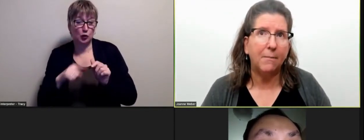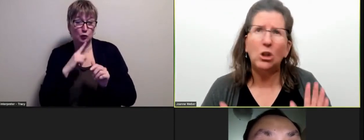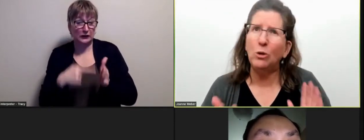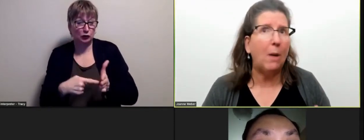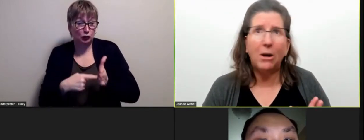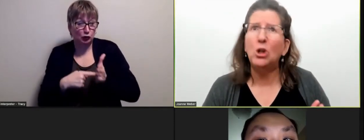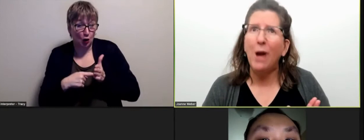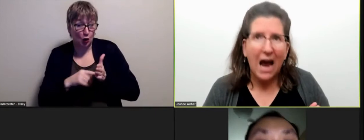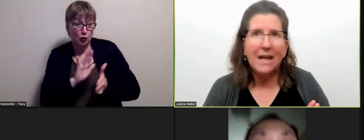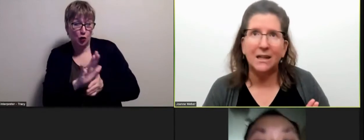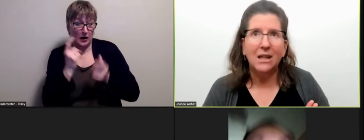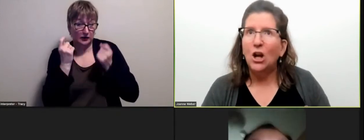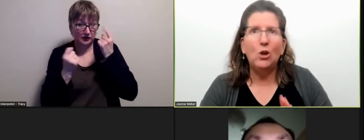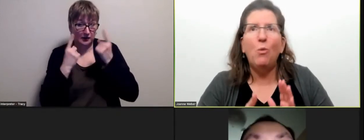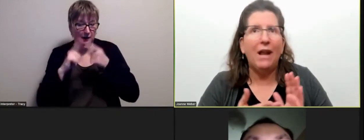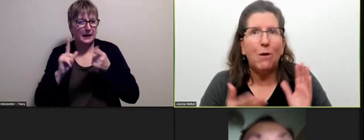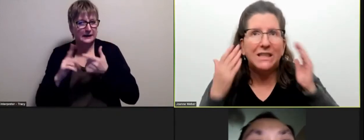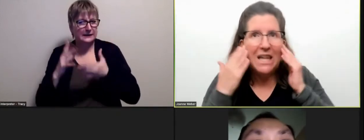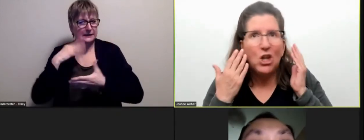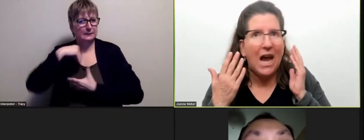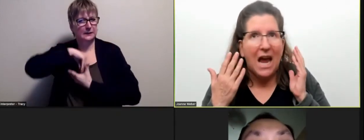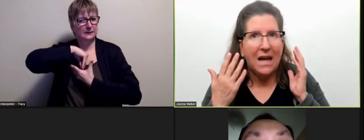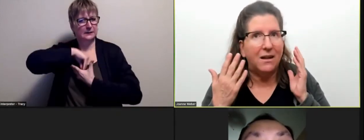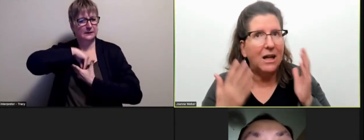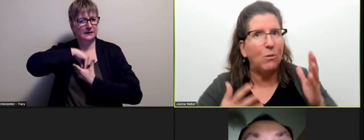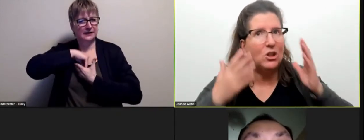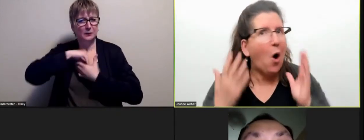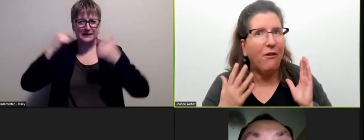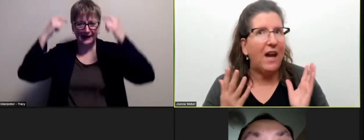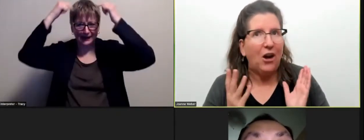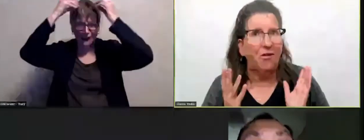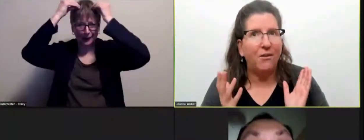but you . . . but you had it. You were able . . It was in your head, it was all there!